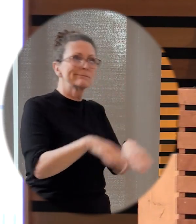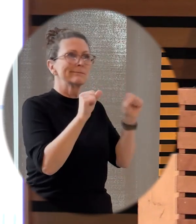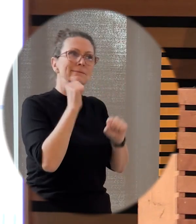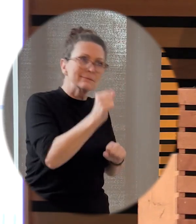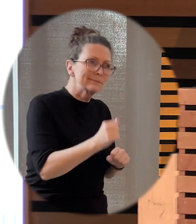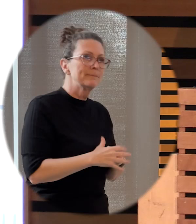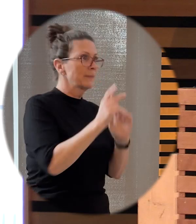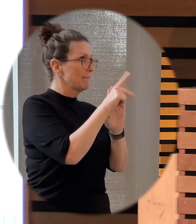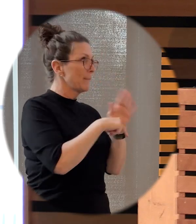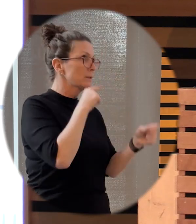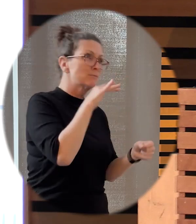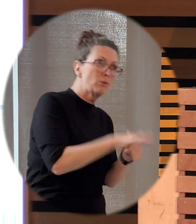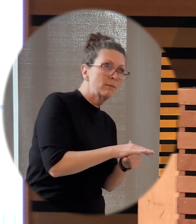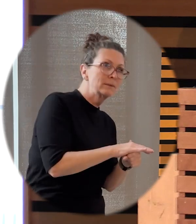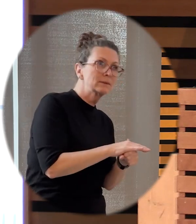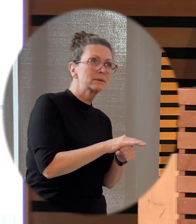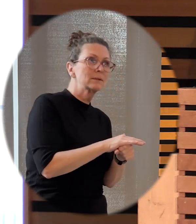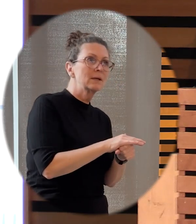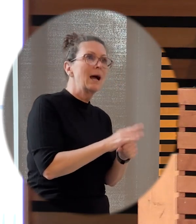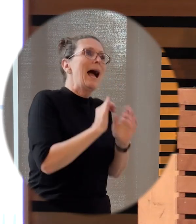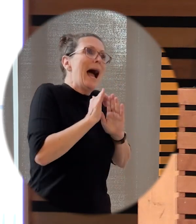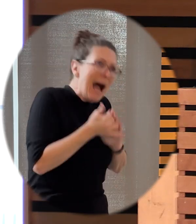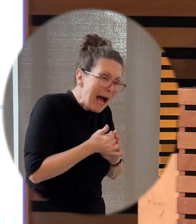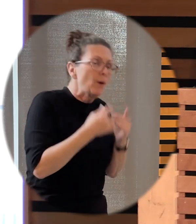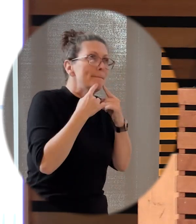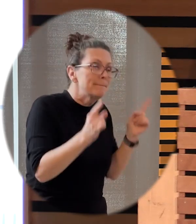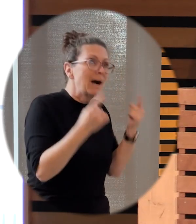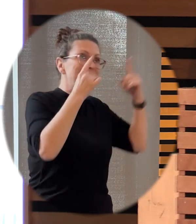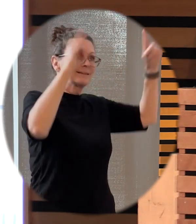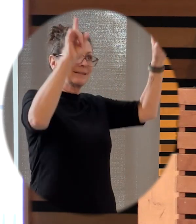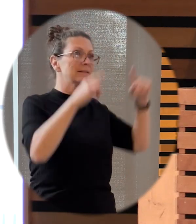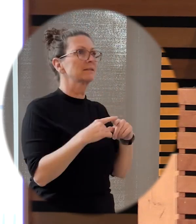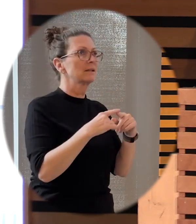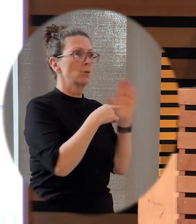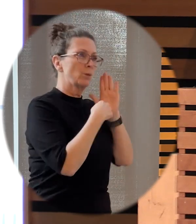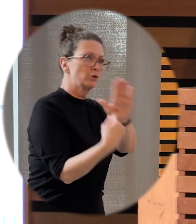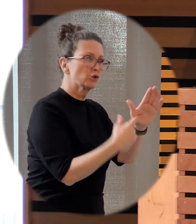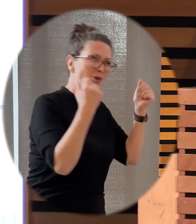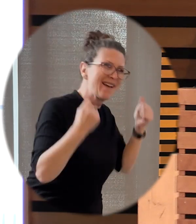promises are unlocked only when our stories are shared in all of their complex glory. And we need